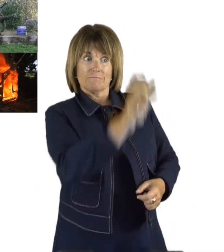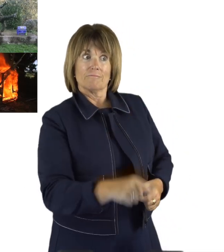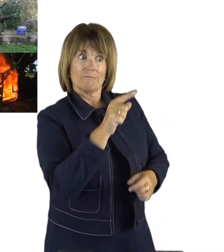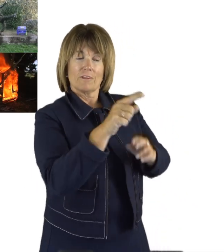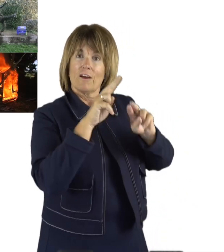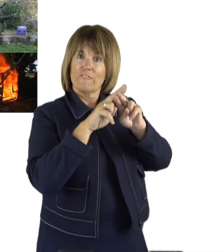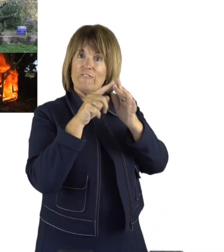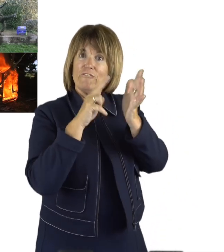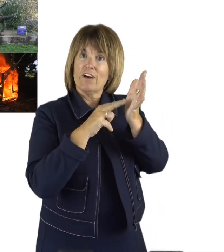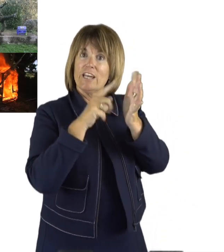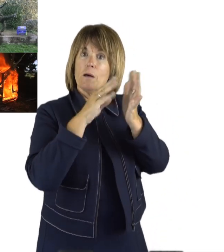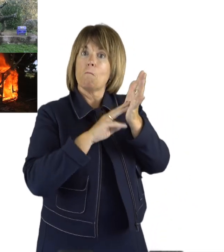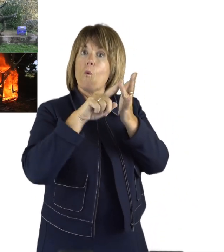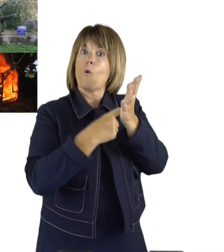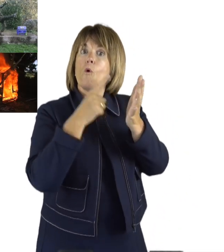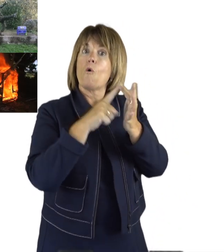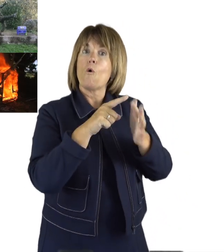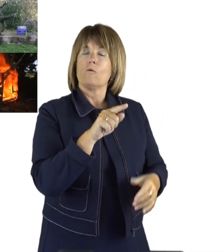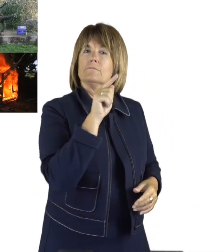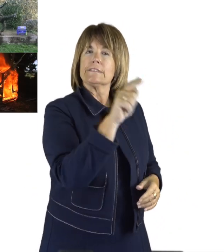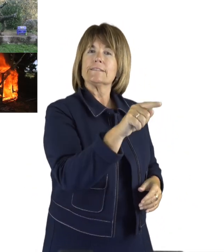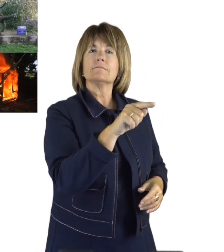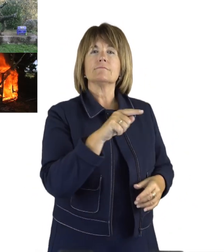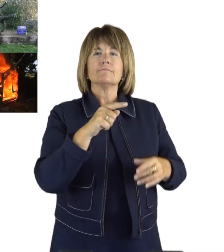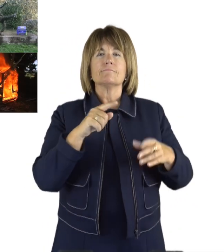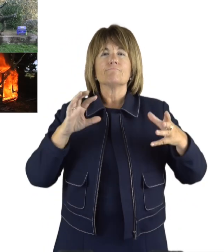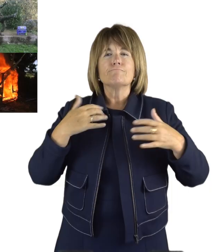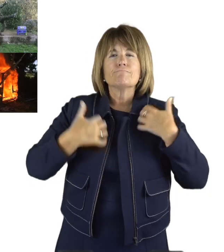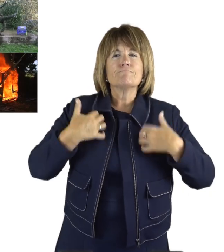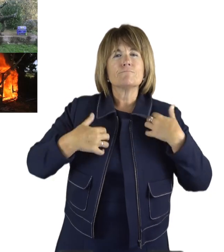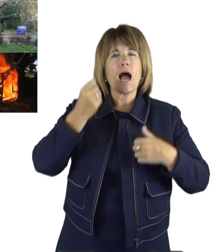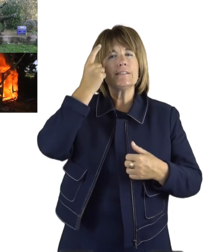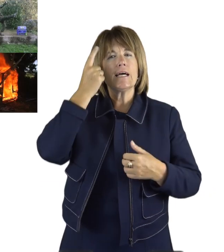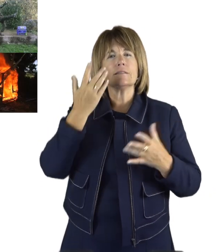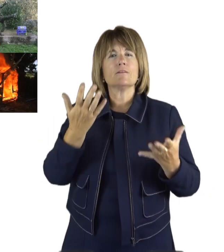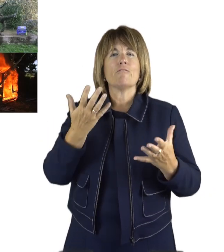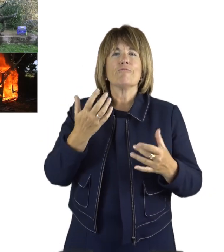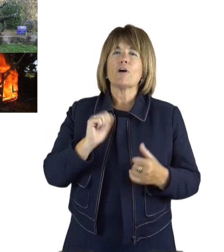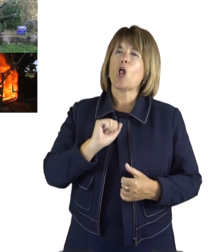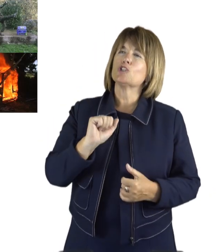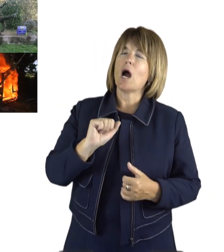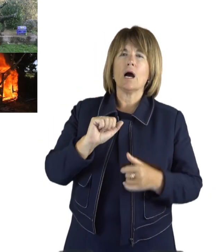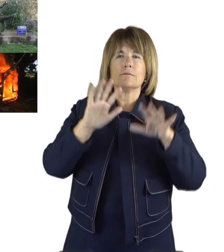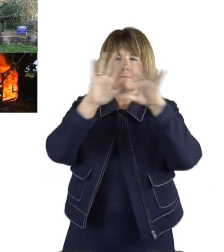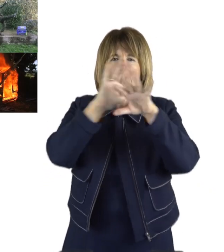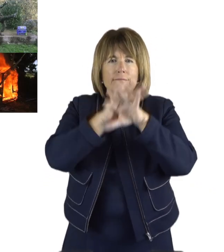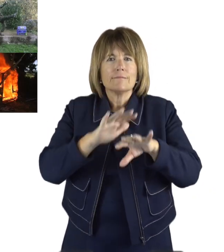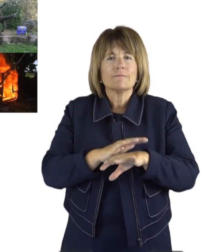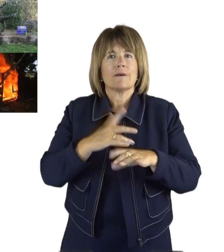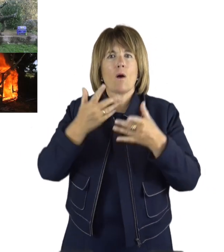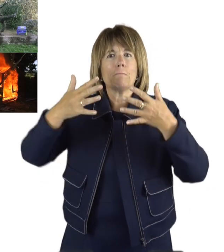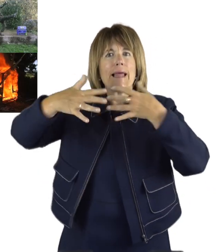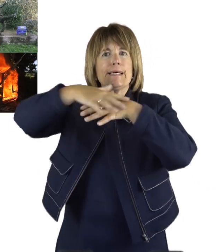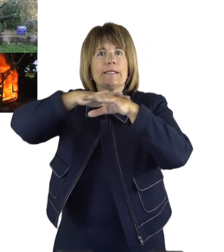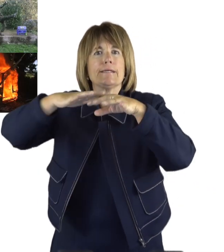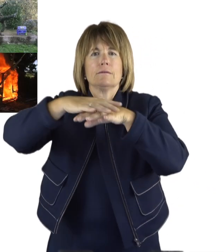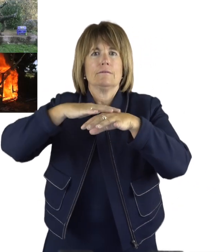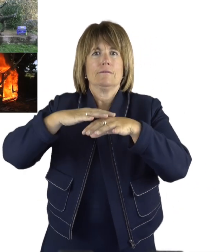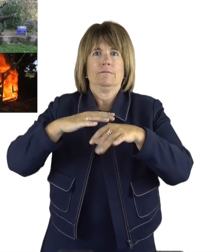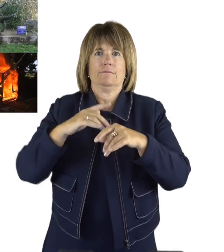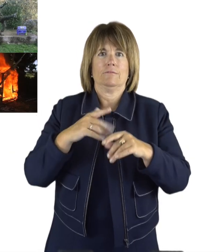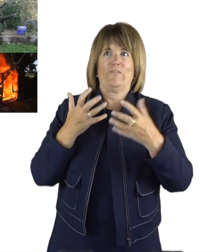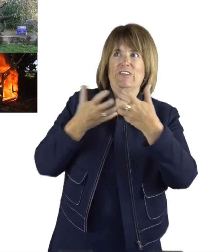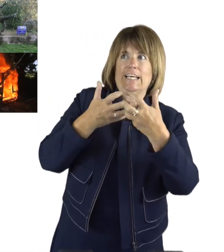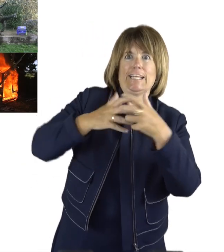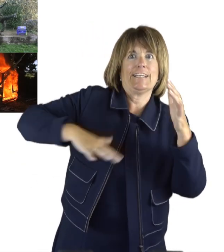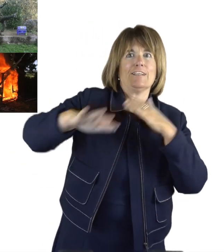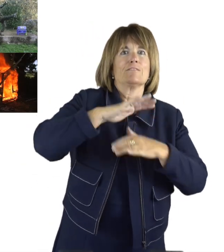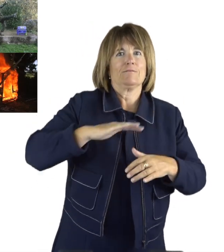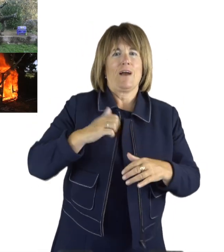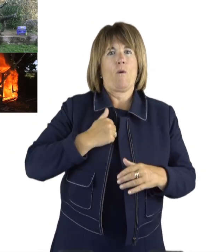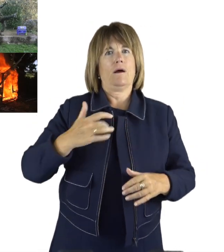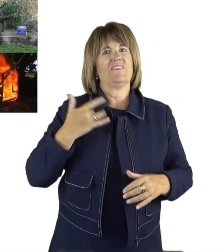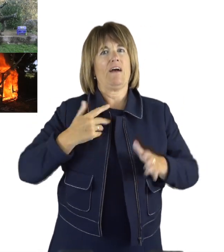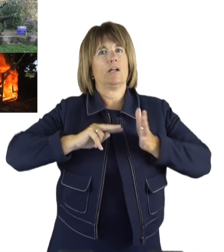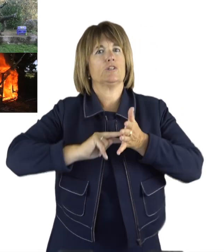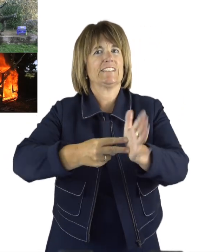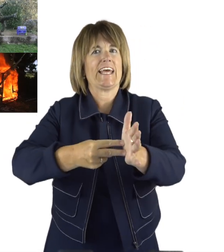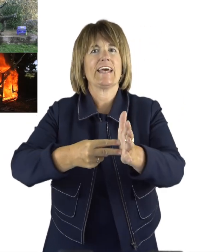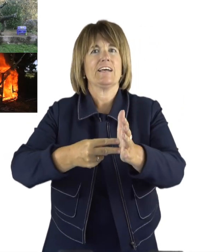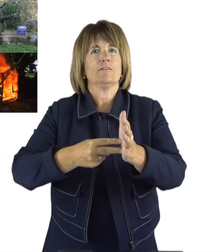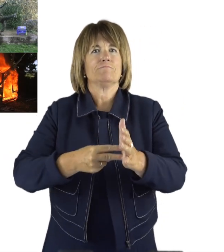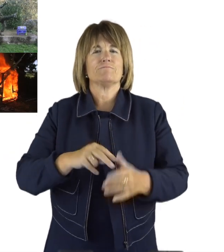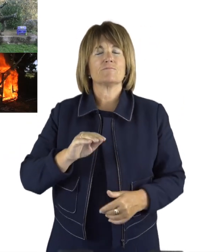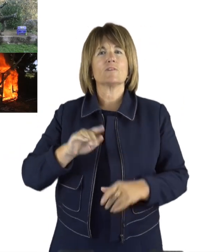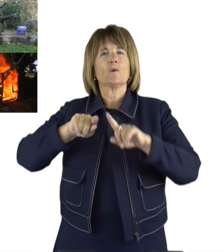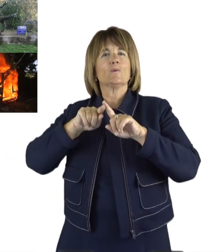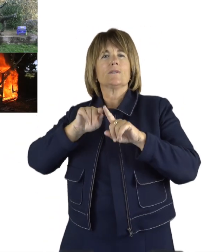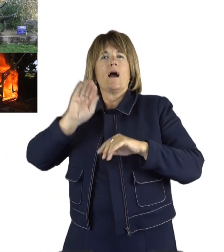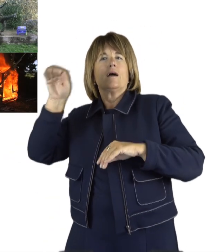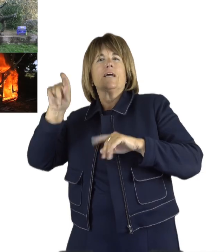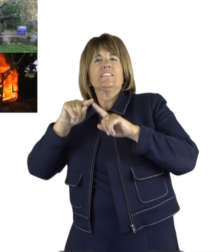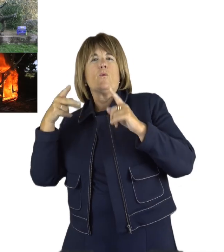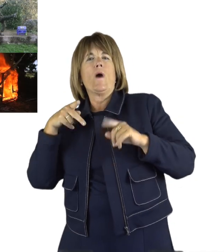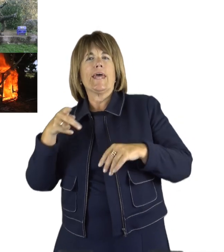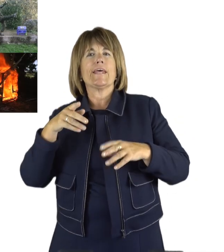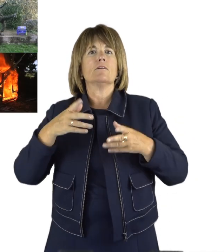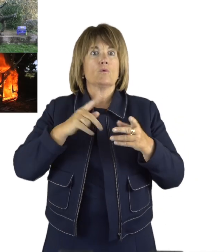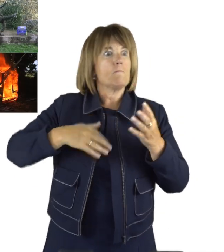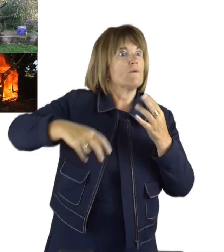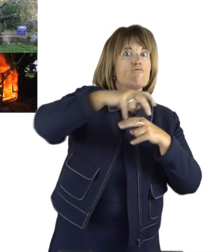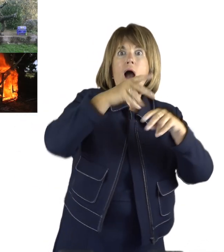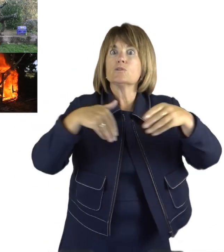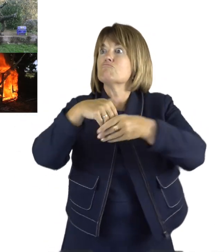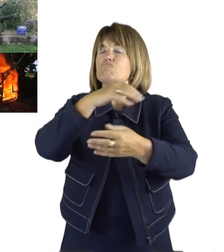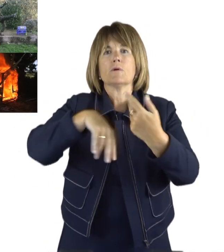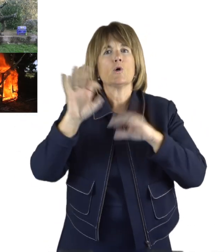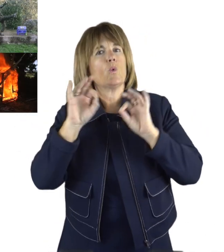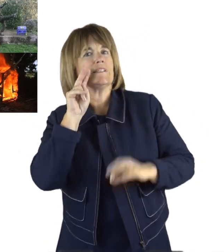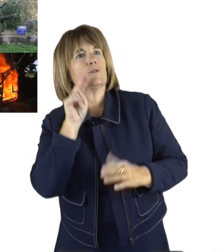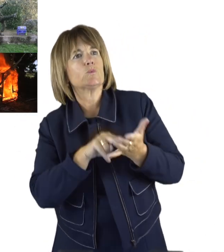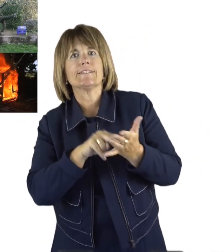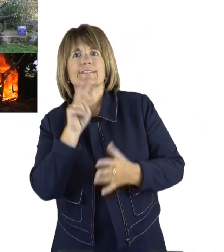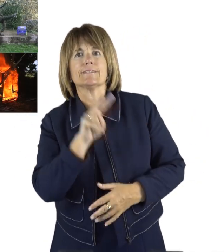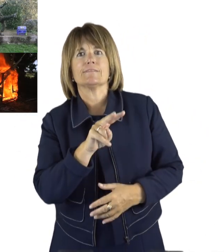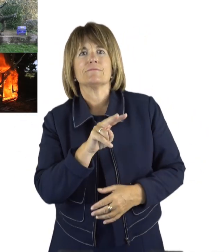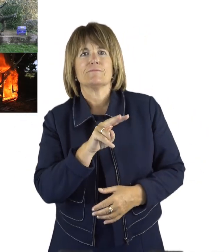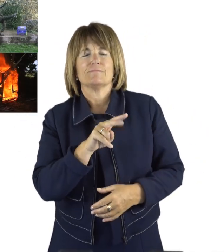Finnemore is interested in ideas of cultural camouflage and how "blending in" becomes a survival technique. An outward mask to move around unnoticed.